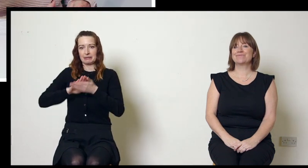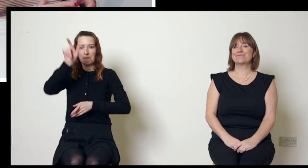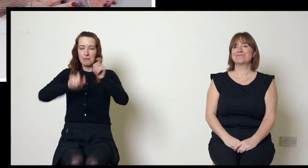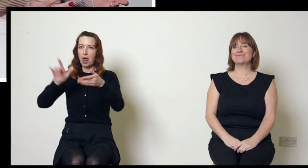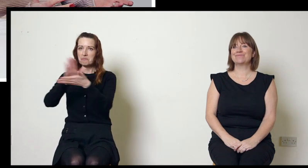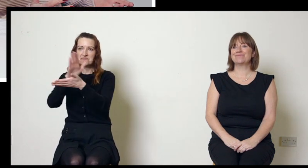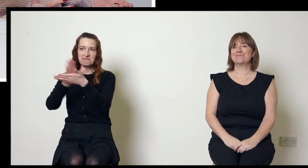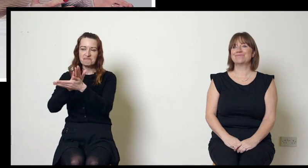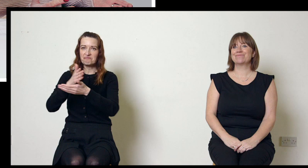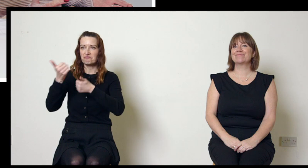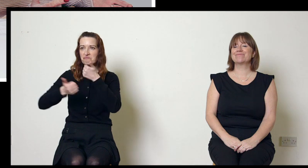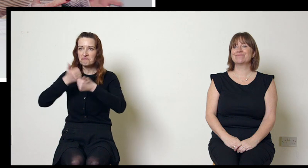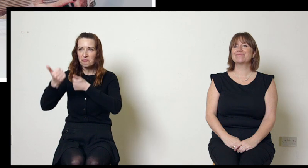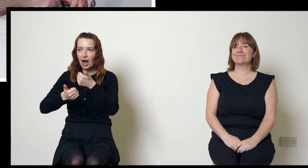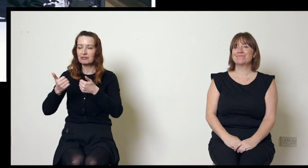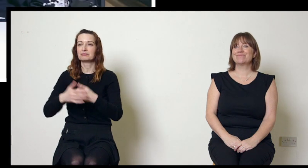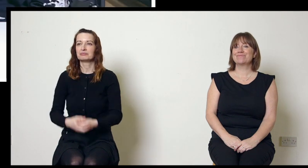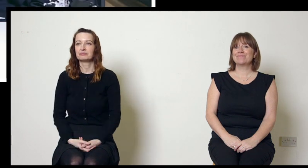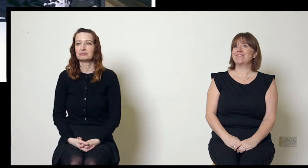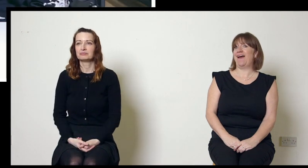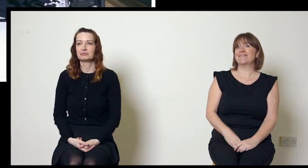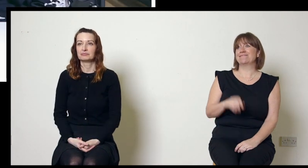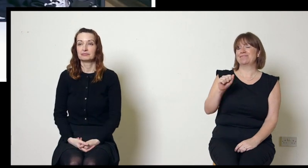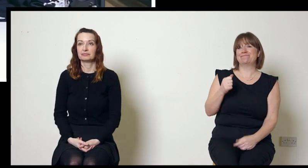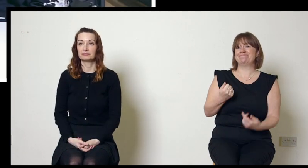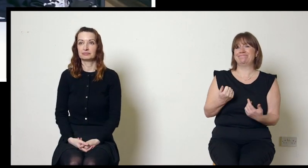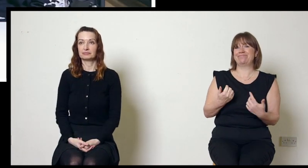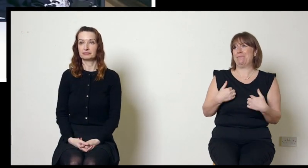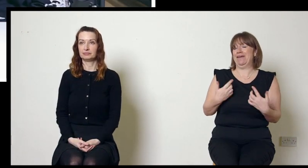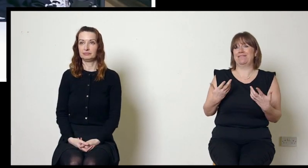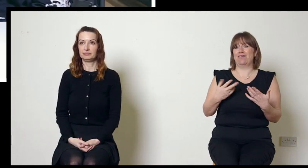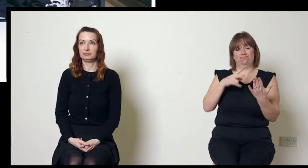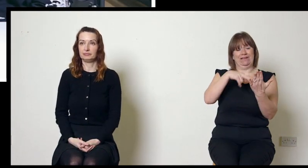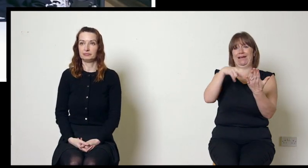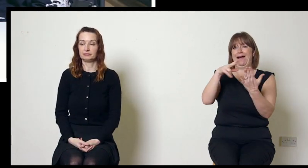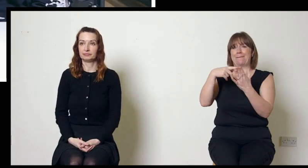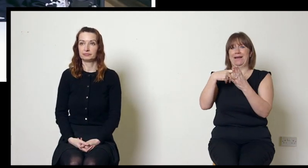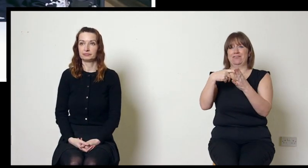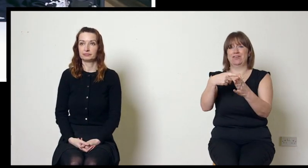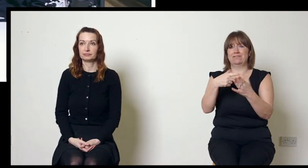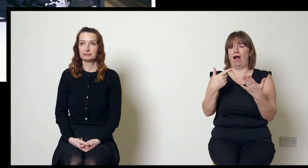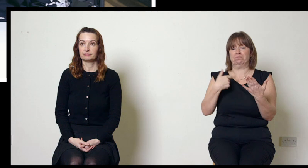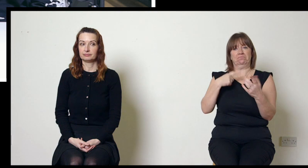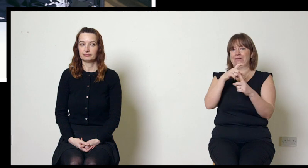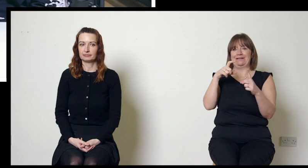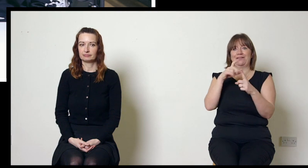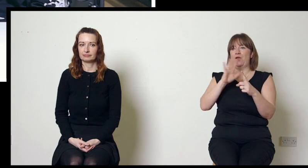So it just goes to show really, doesn't it? Yeah. For me, even reading the applications, I'm not dyslexic, but I am a very slow reader.